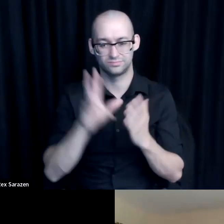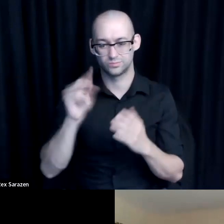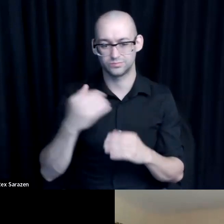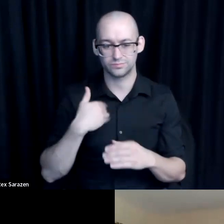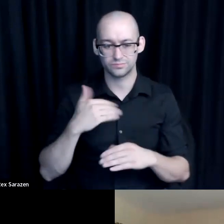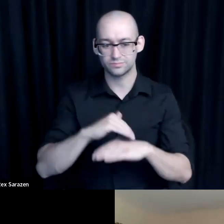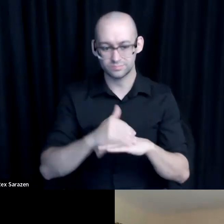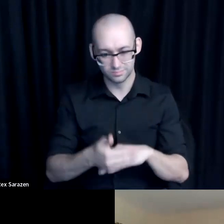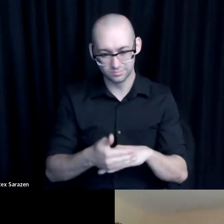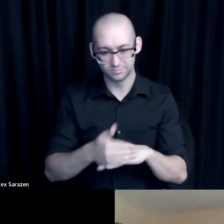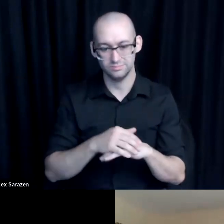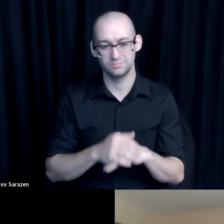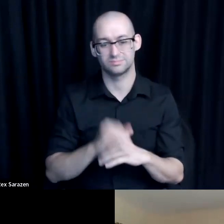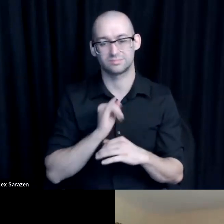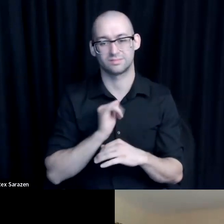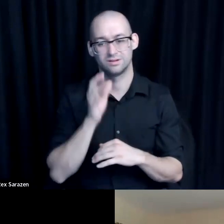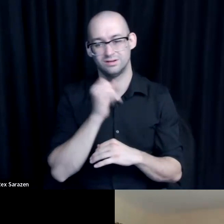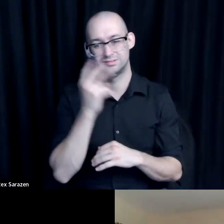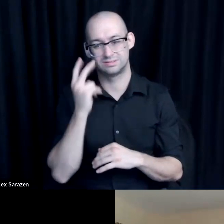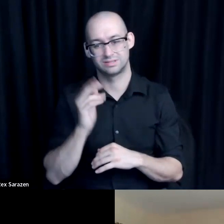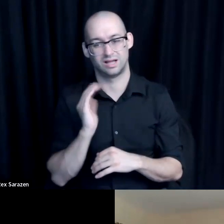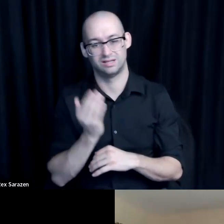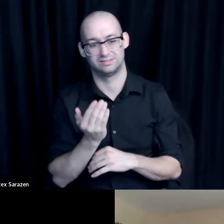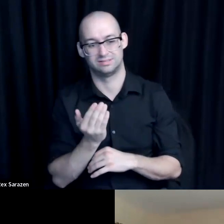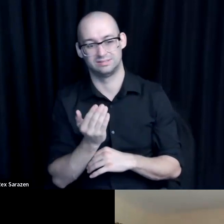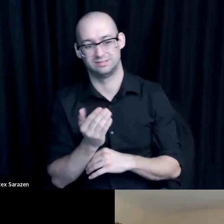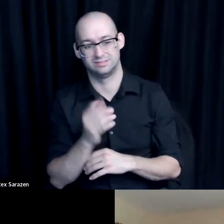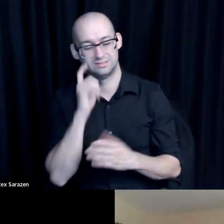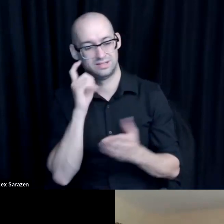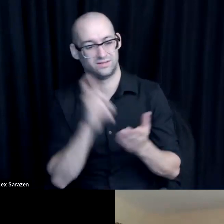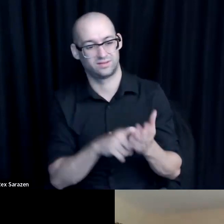And so I I guess I could I see us as fitting in as as identifying those needs, and then trying to